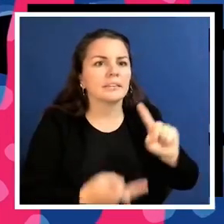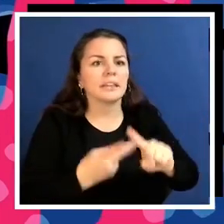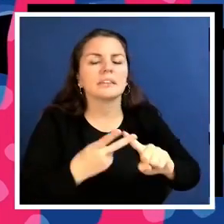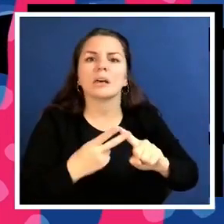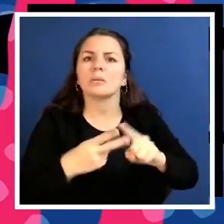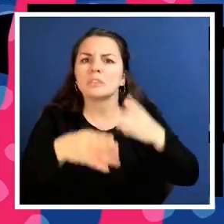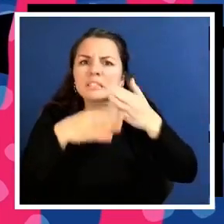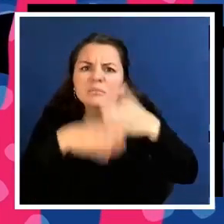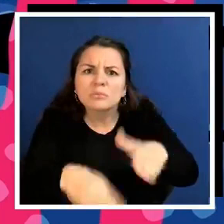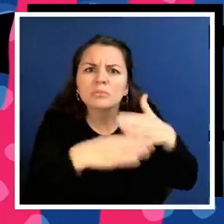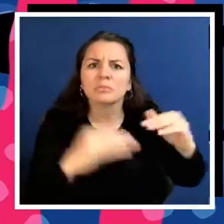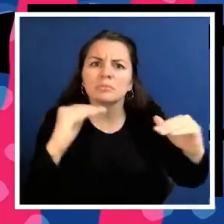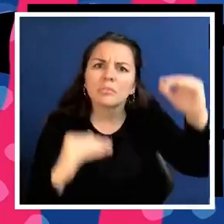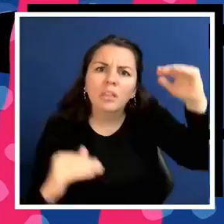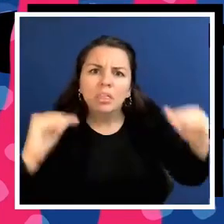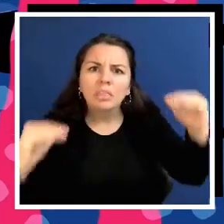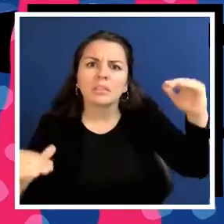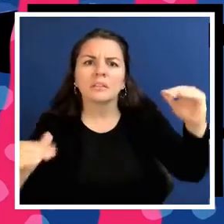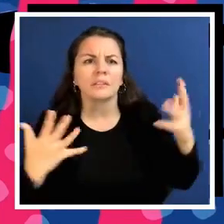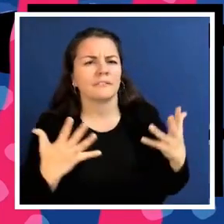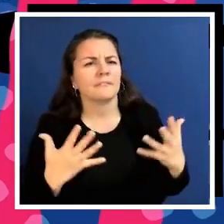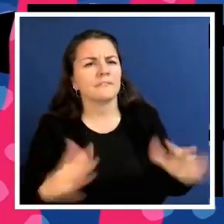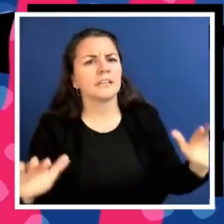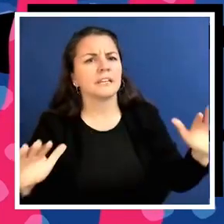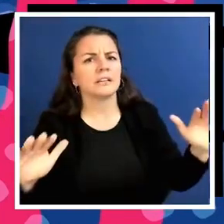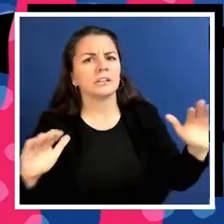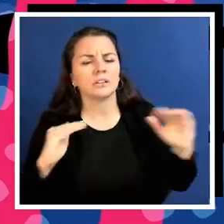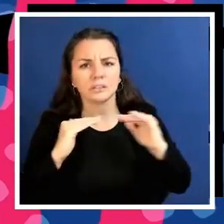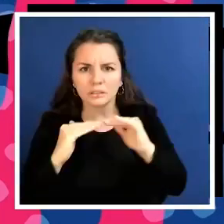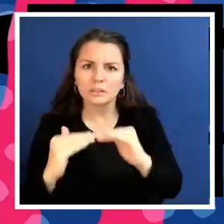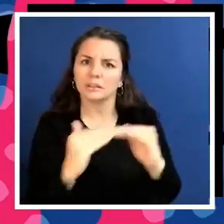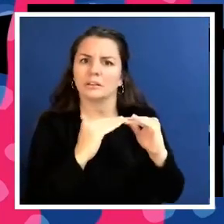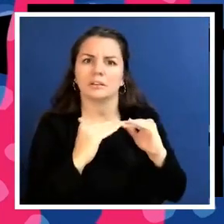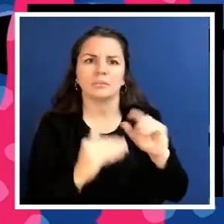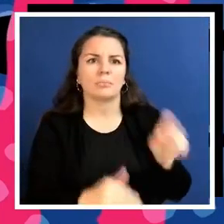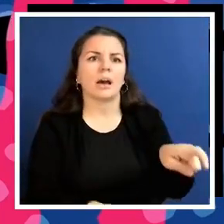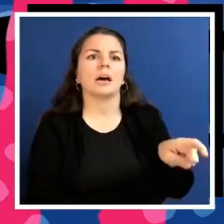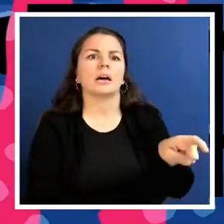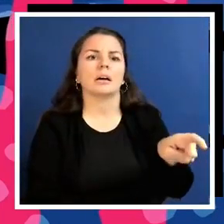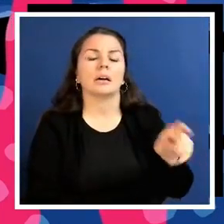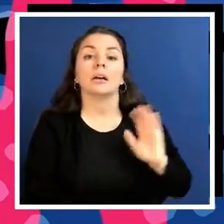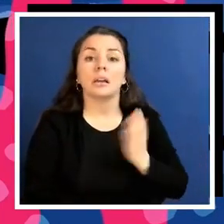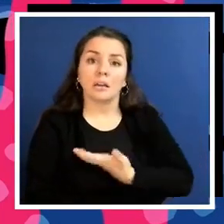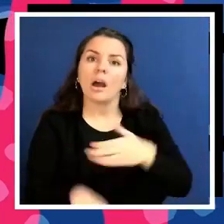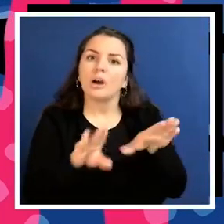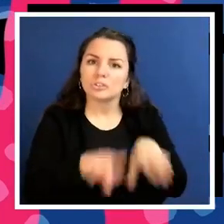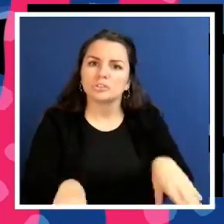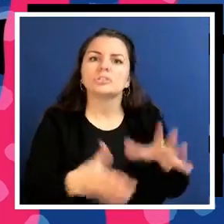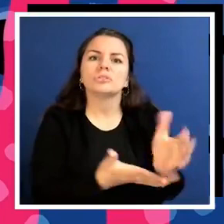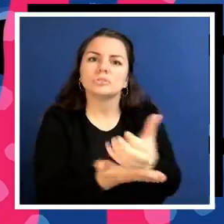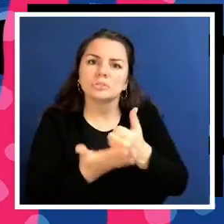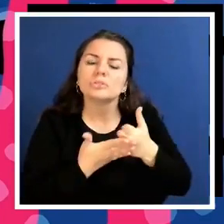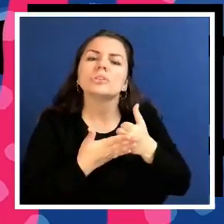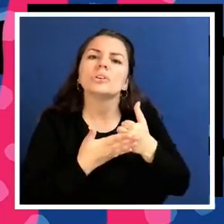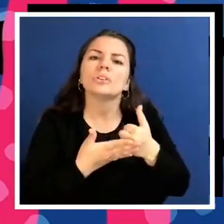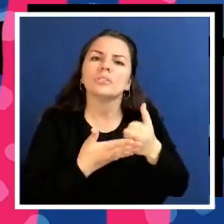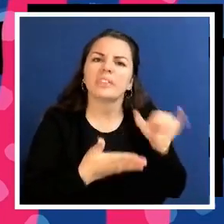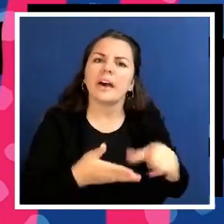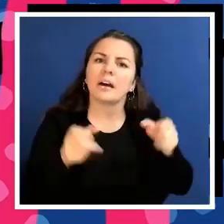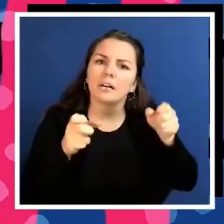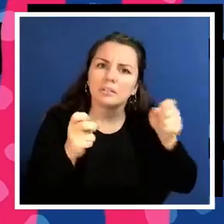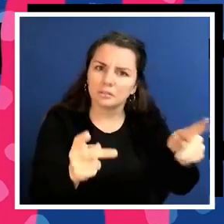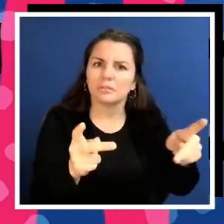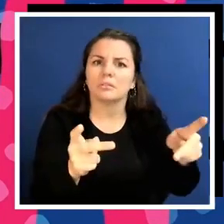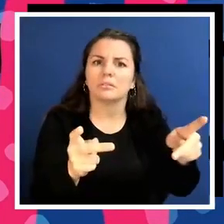ENVIRONMENT.